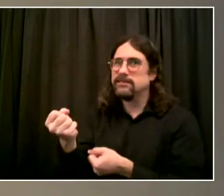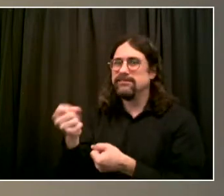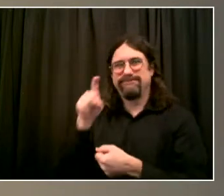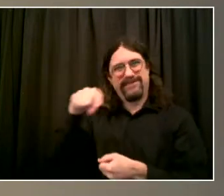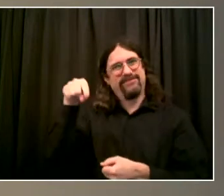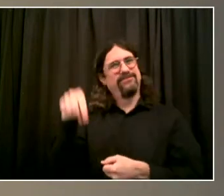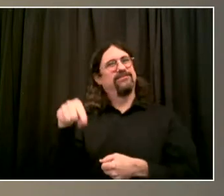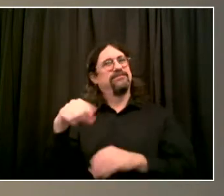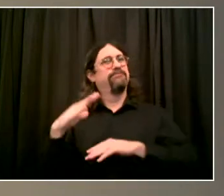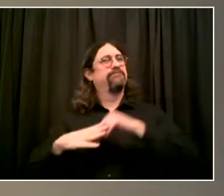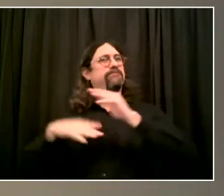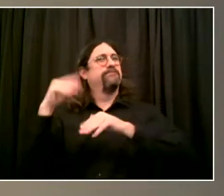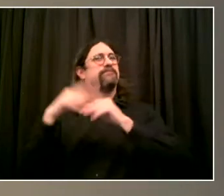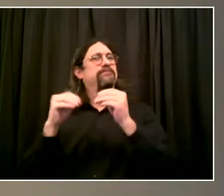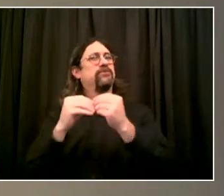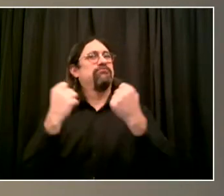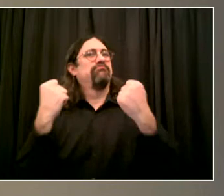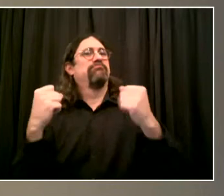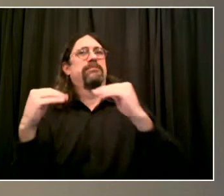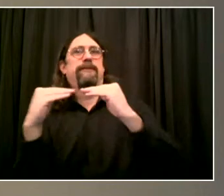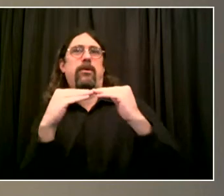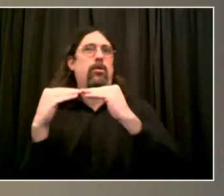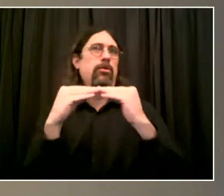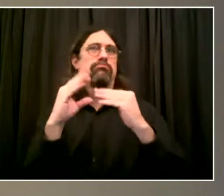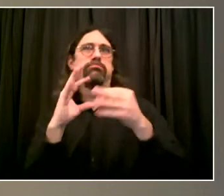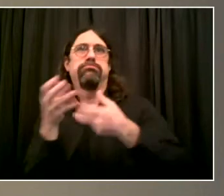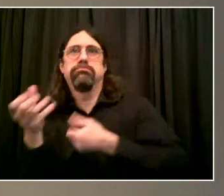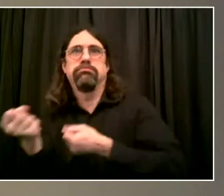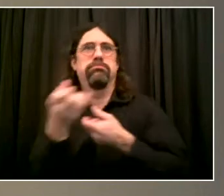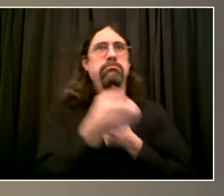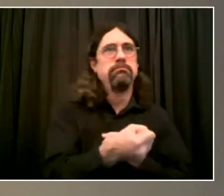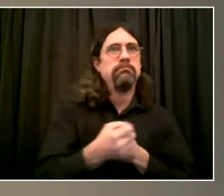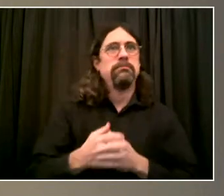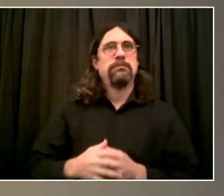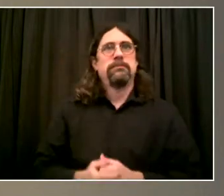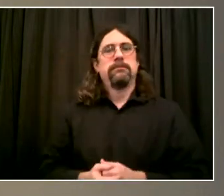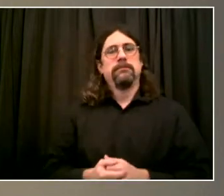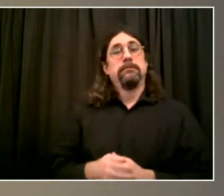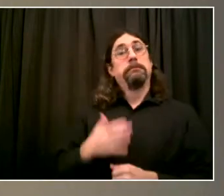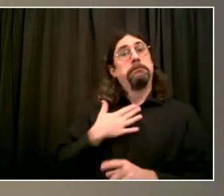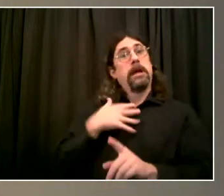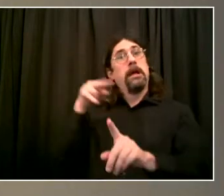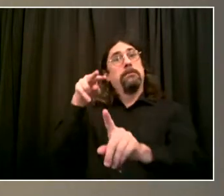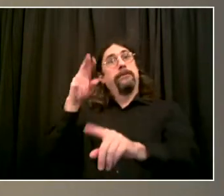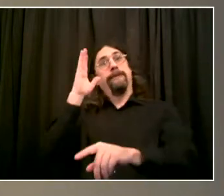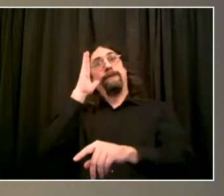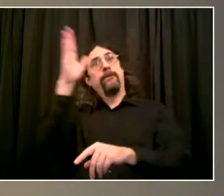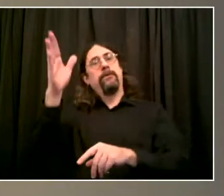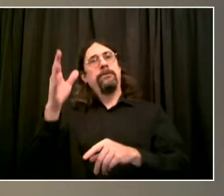POLICED. I THINK